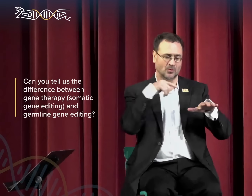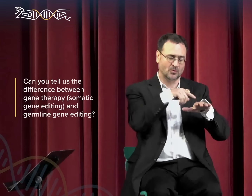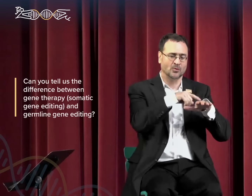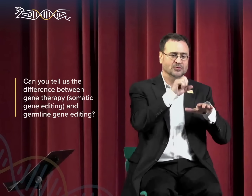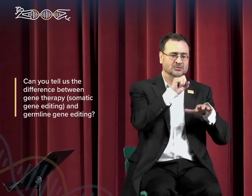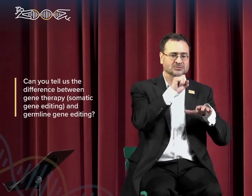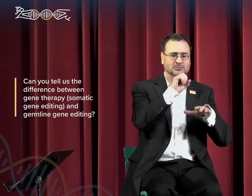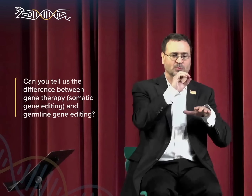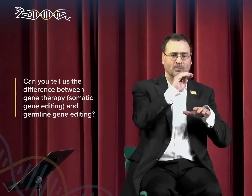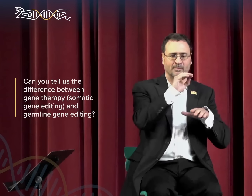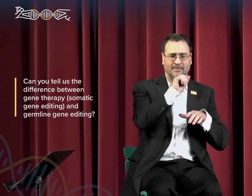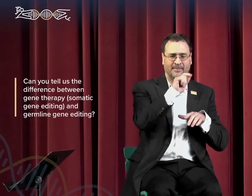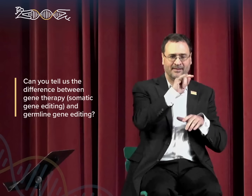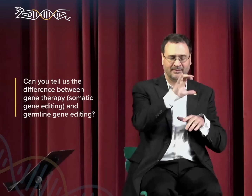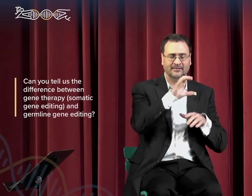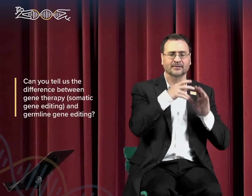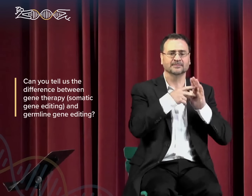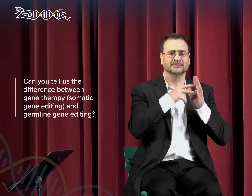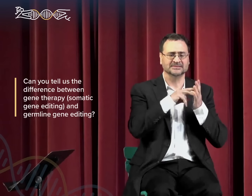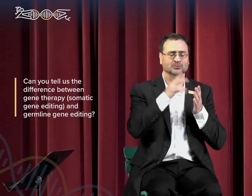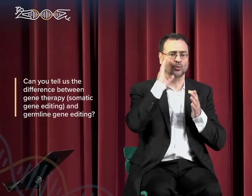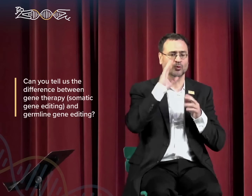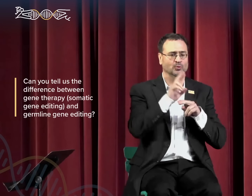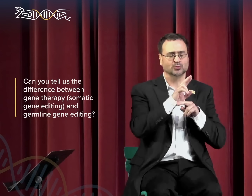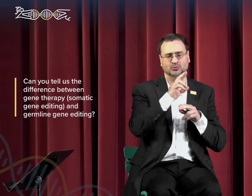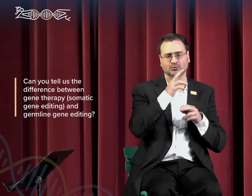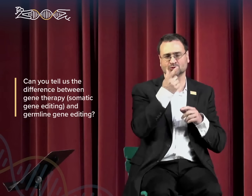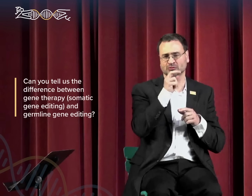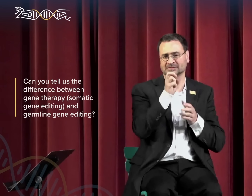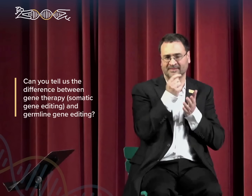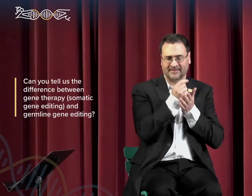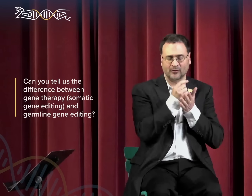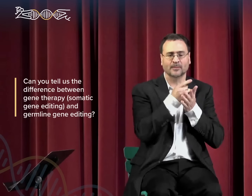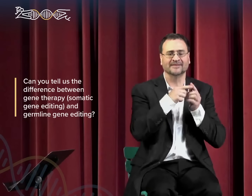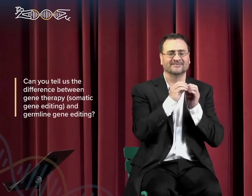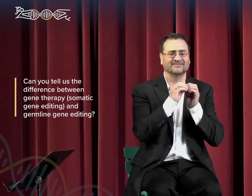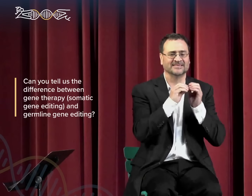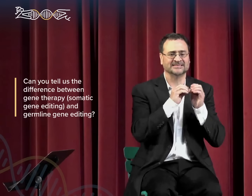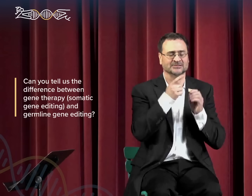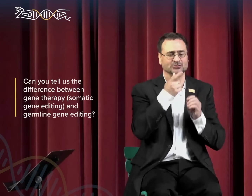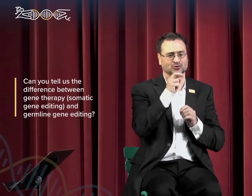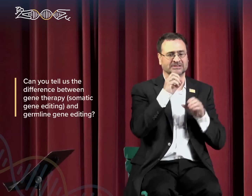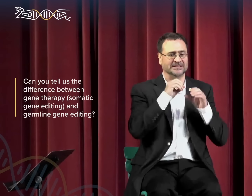When it comes to somatic gene editing using gene therapy to fix genes in